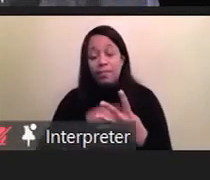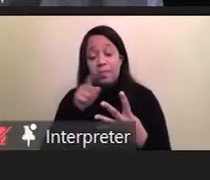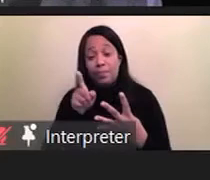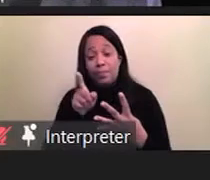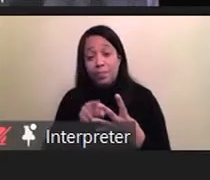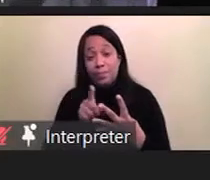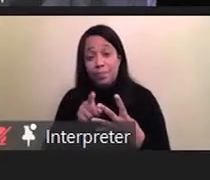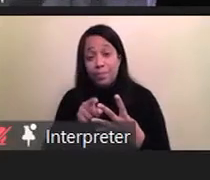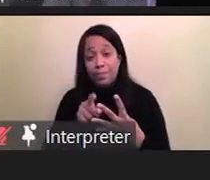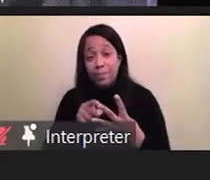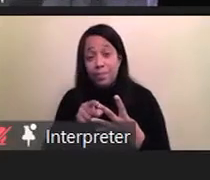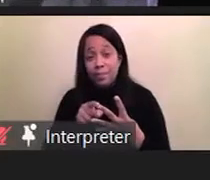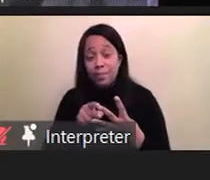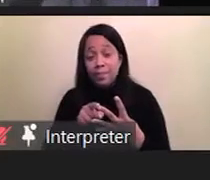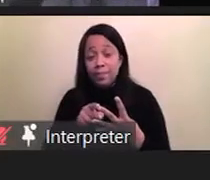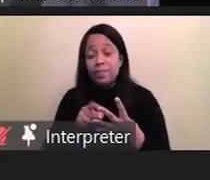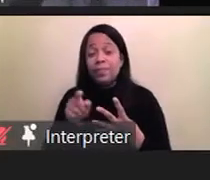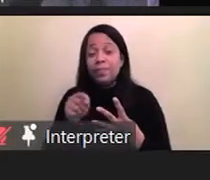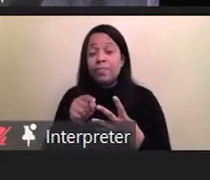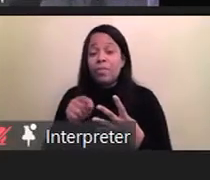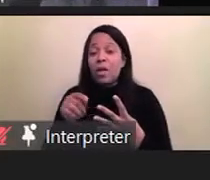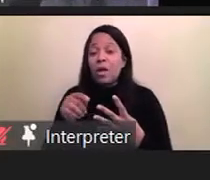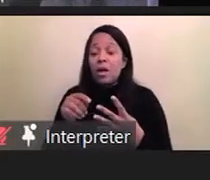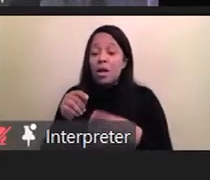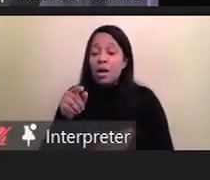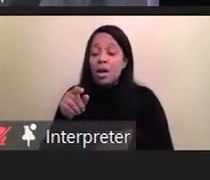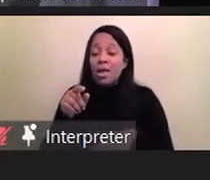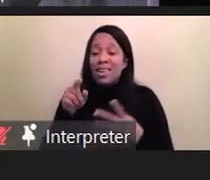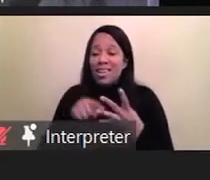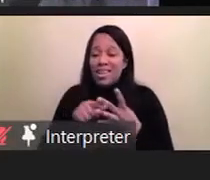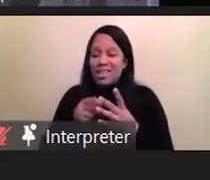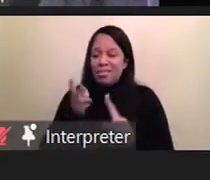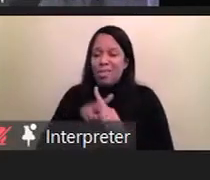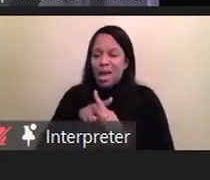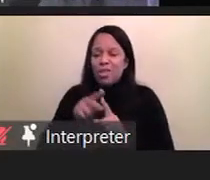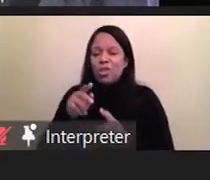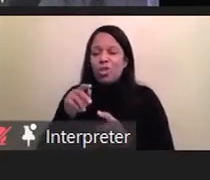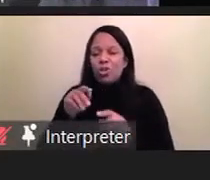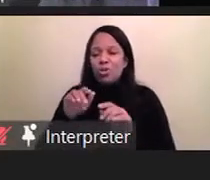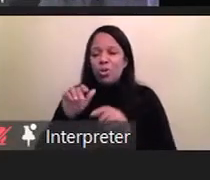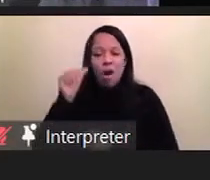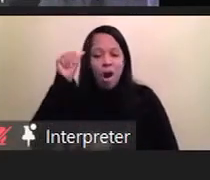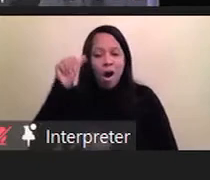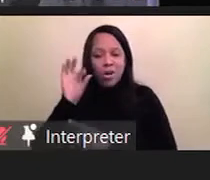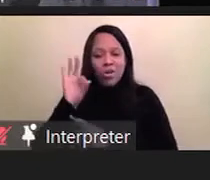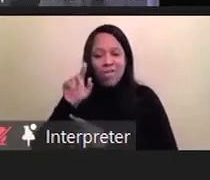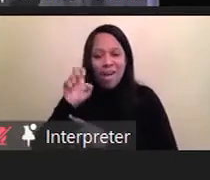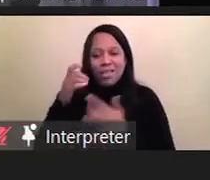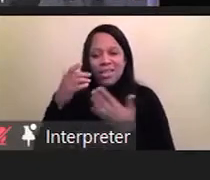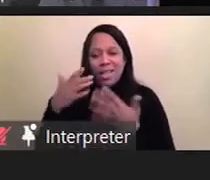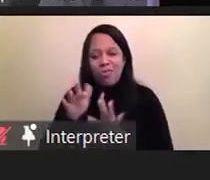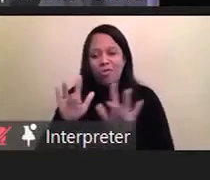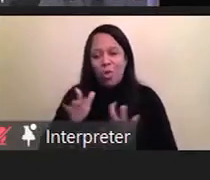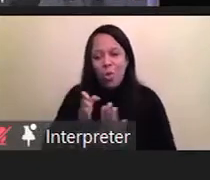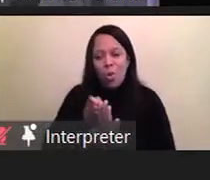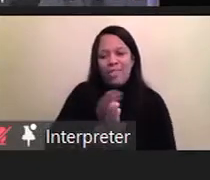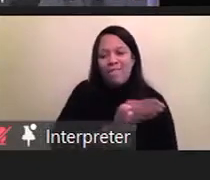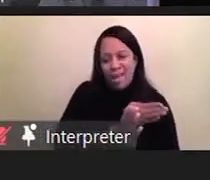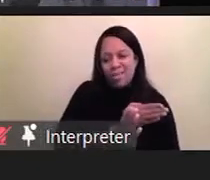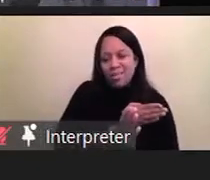is for prerecorded audio files. So here you have transcription, notetaking, or offline